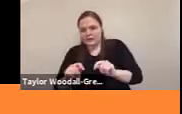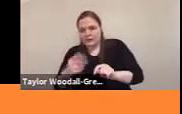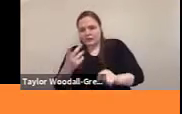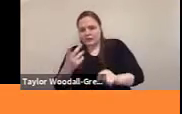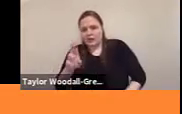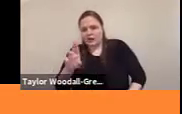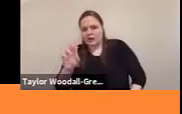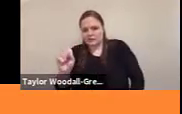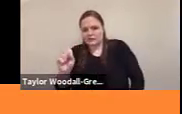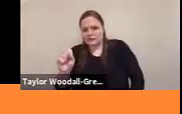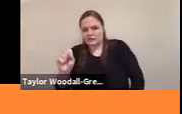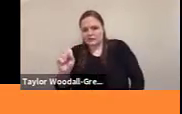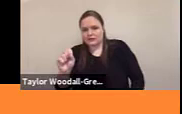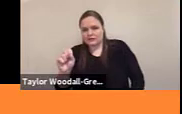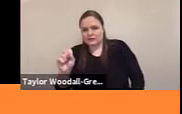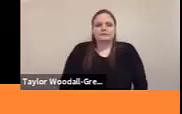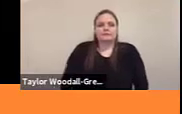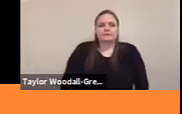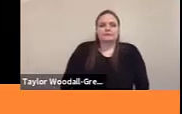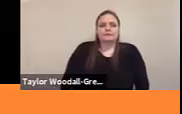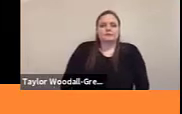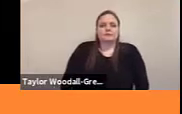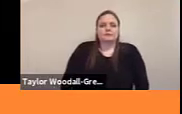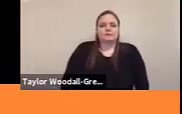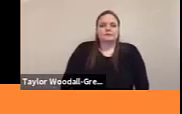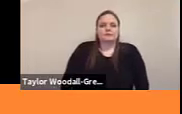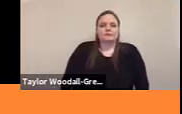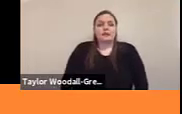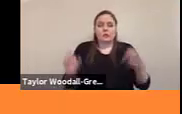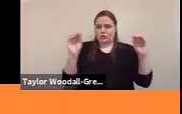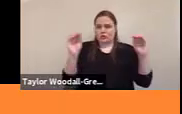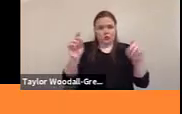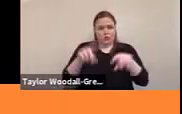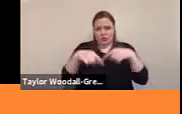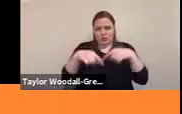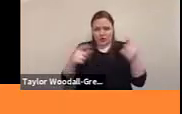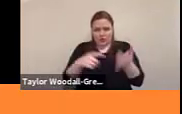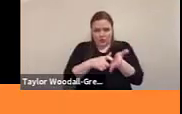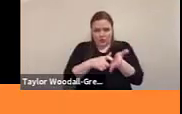Now, there's no contrast requirement for logo's or